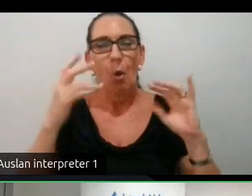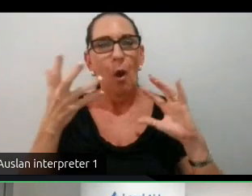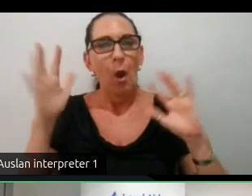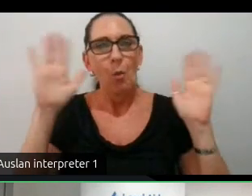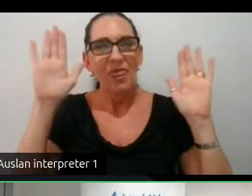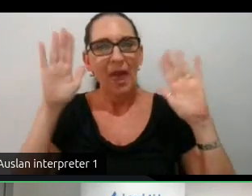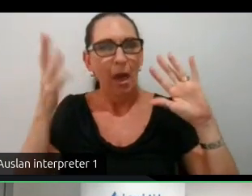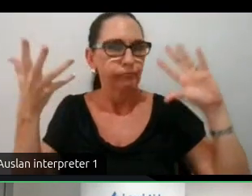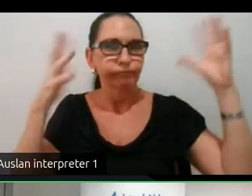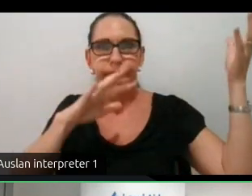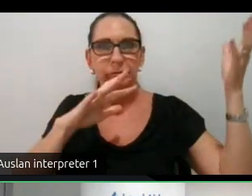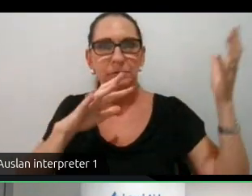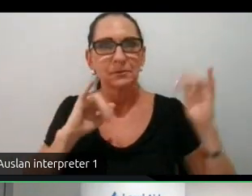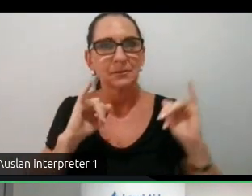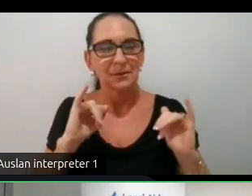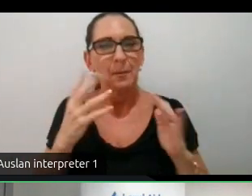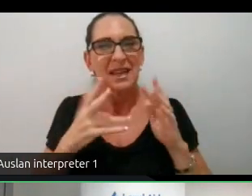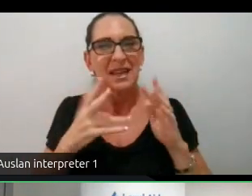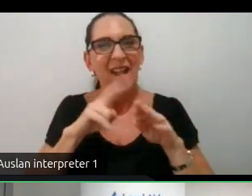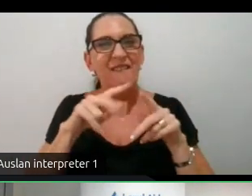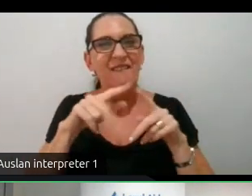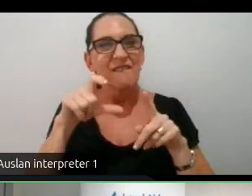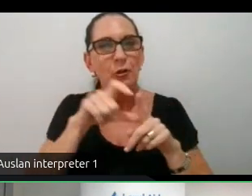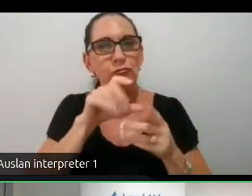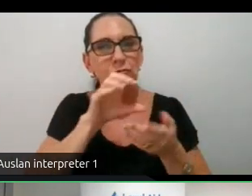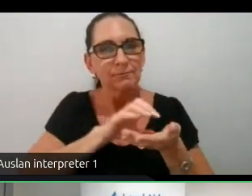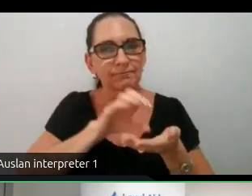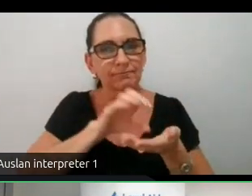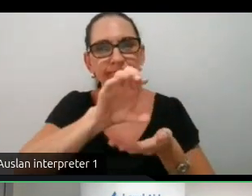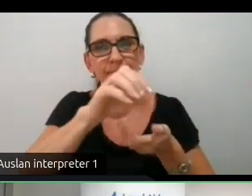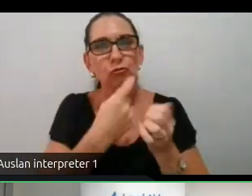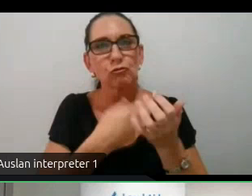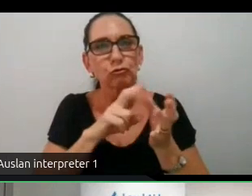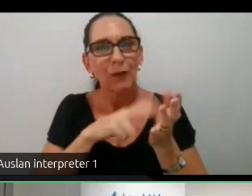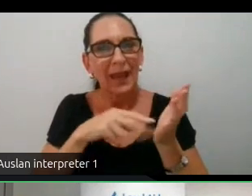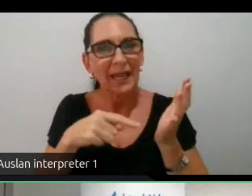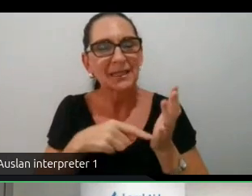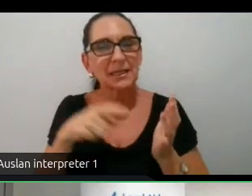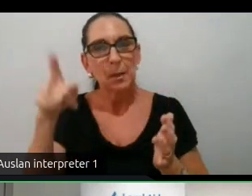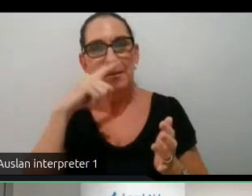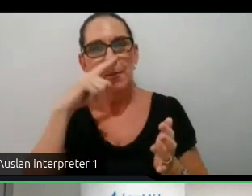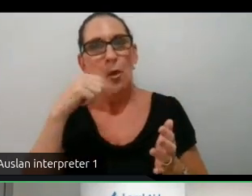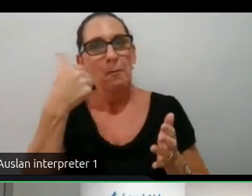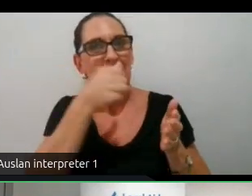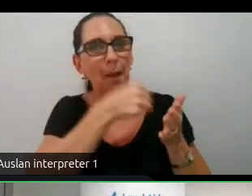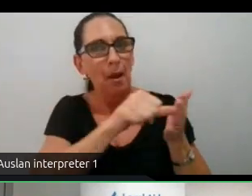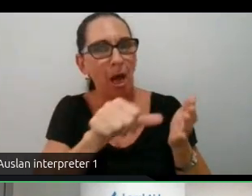weather event. There's going to be some federal um grant come out and people will be eligible for it.